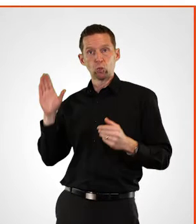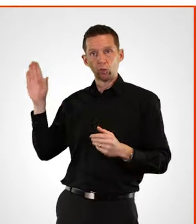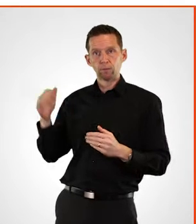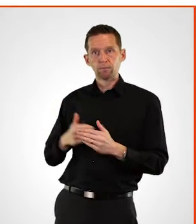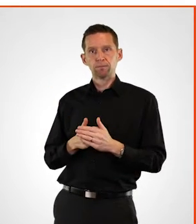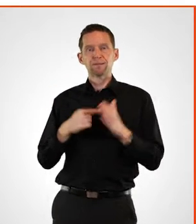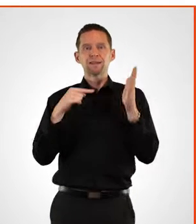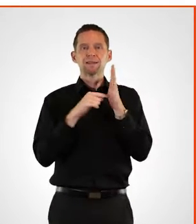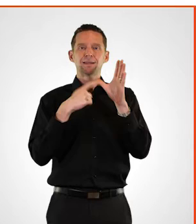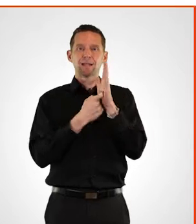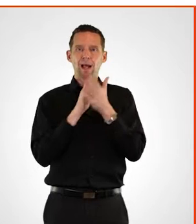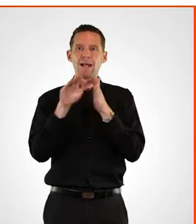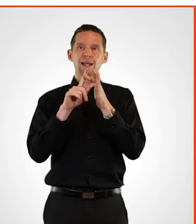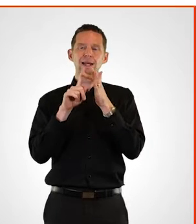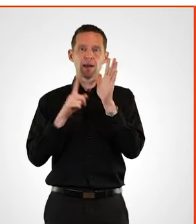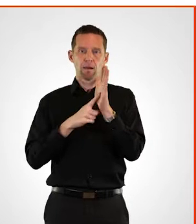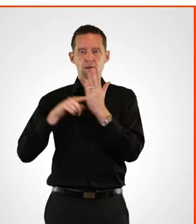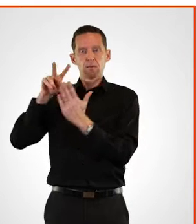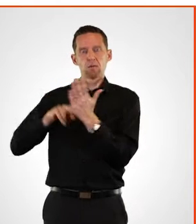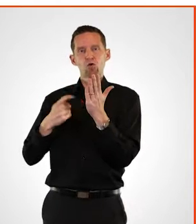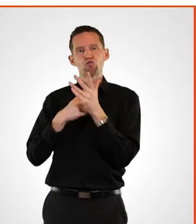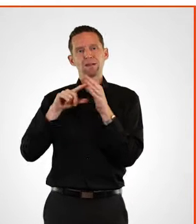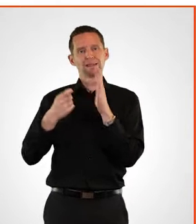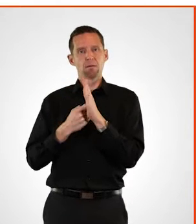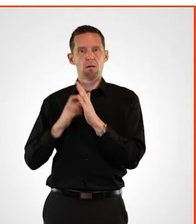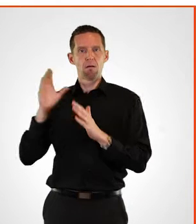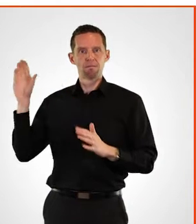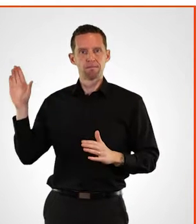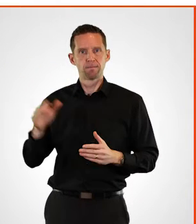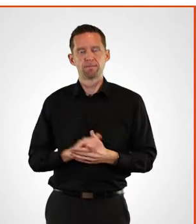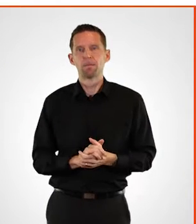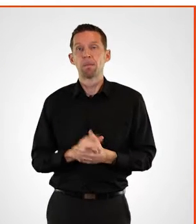One is called the Tar Heel Reader